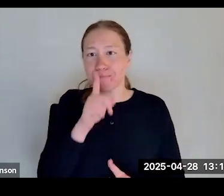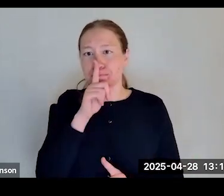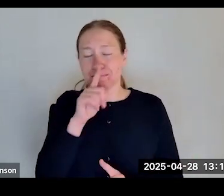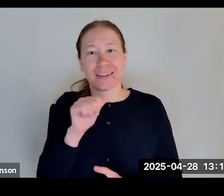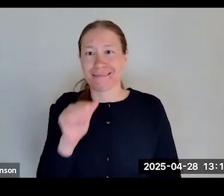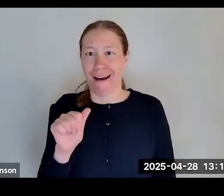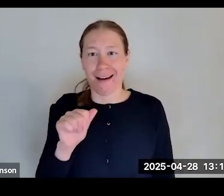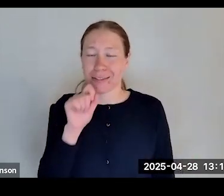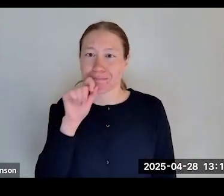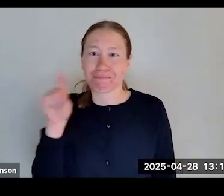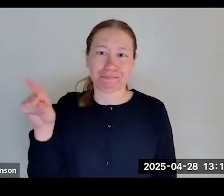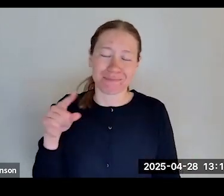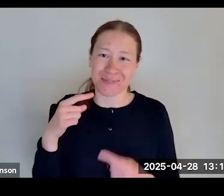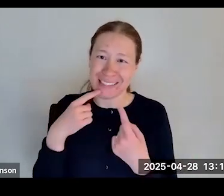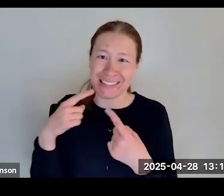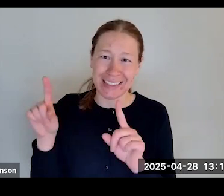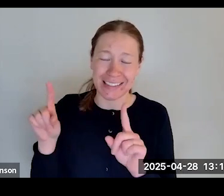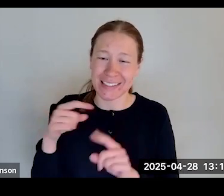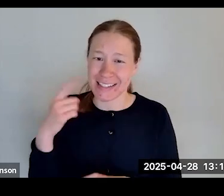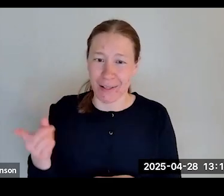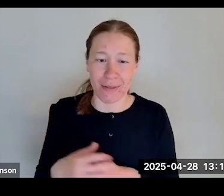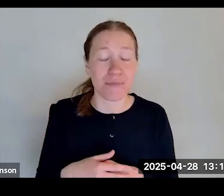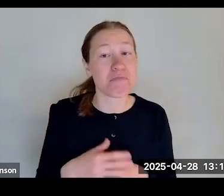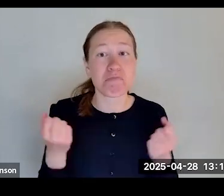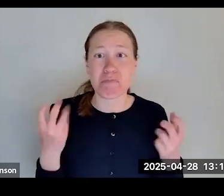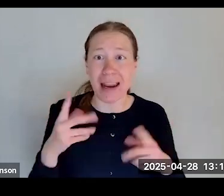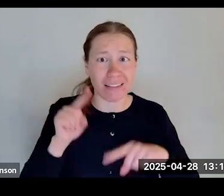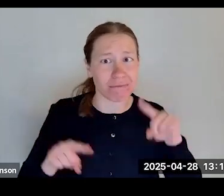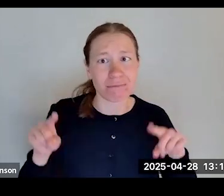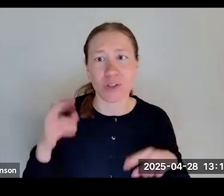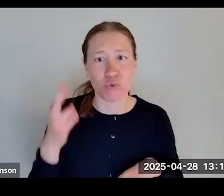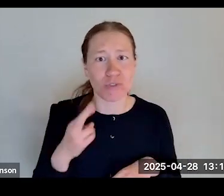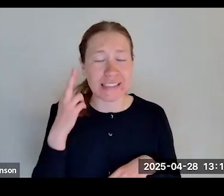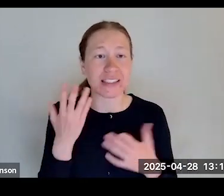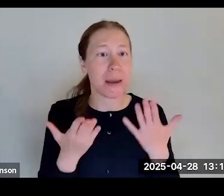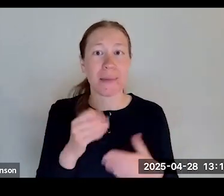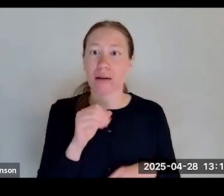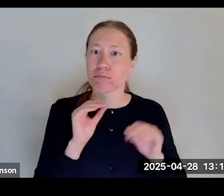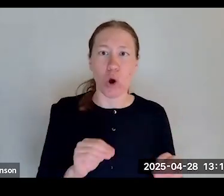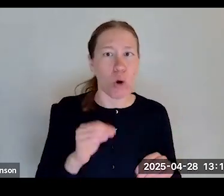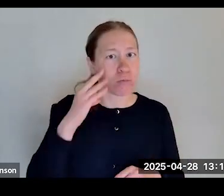and this could be for positive reasons. For example, they aren't experiencing barriers in the workplace and they don't need to disclose